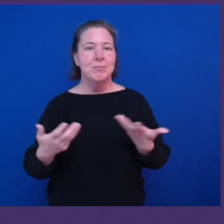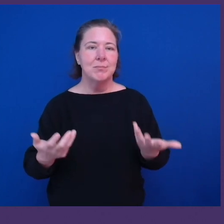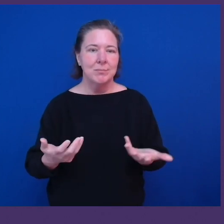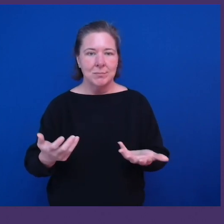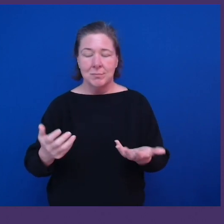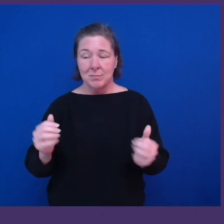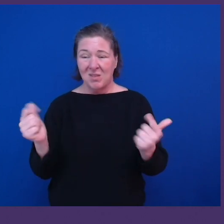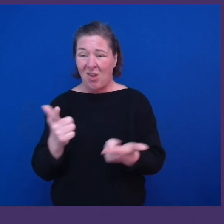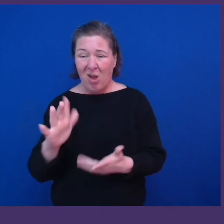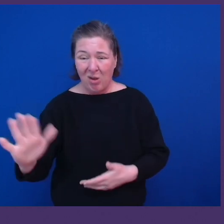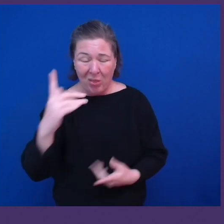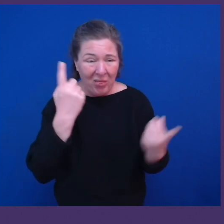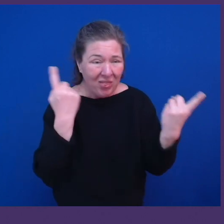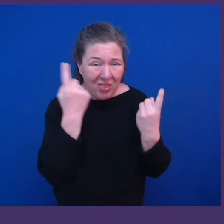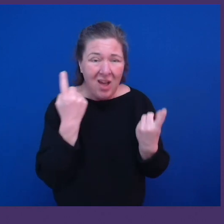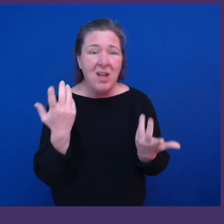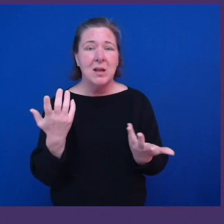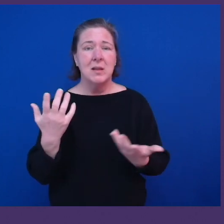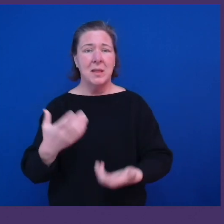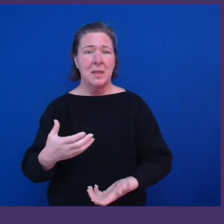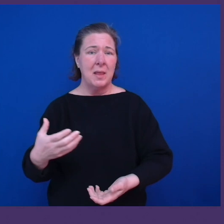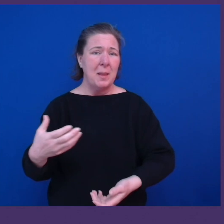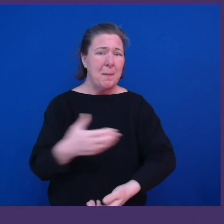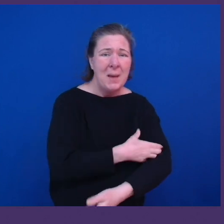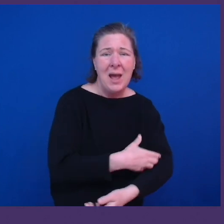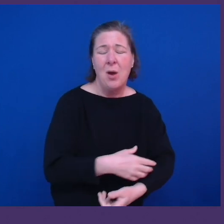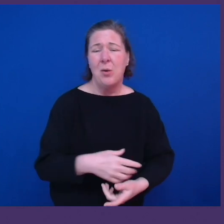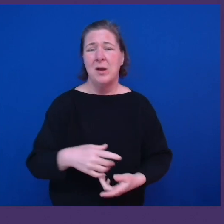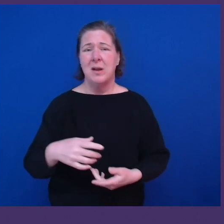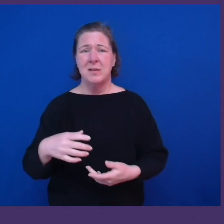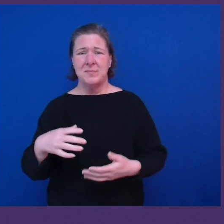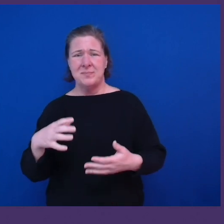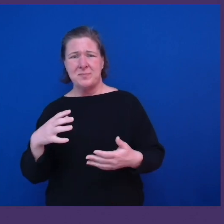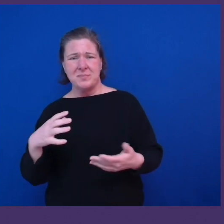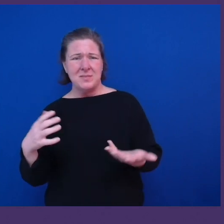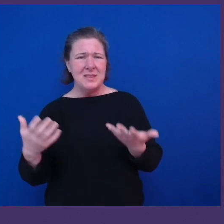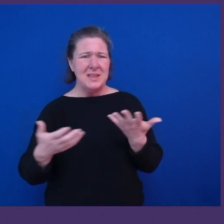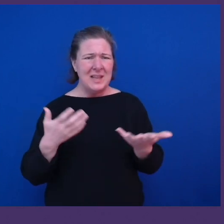on the power and challenge in this AI transition that we're